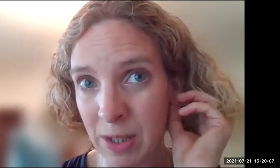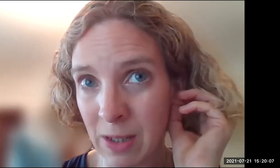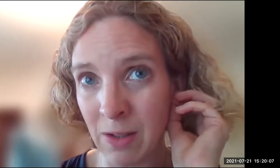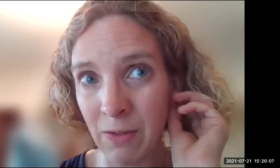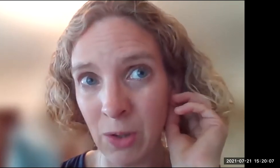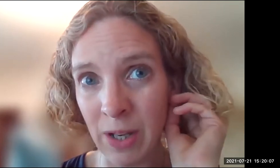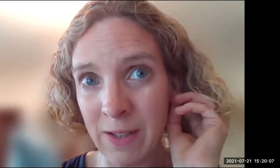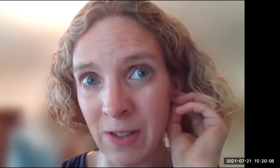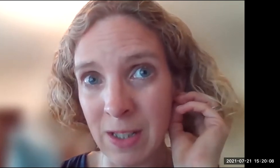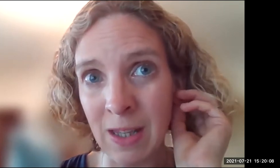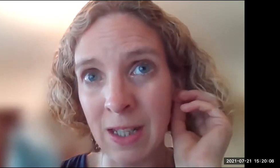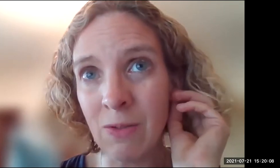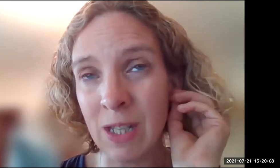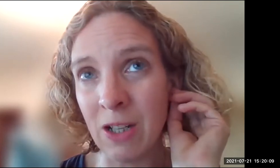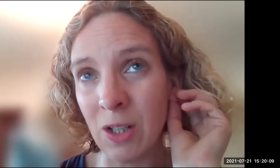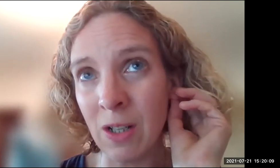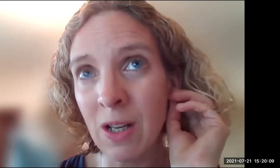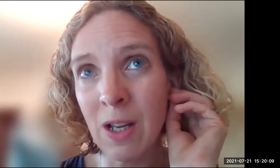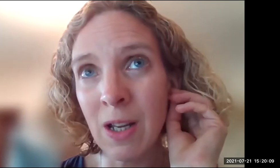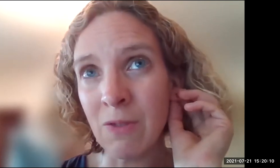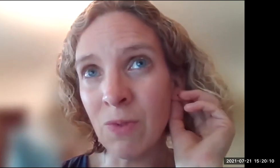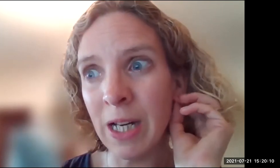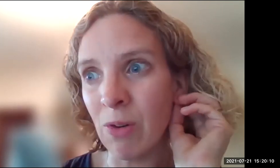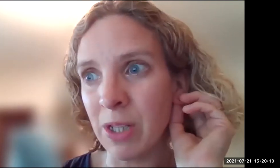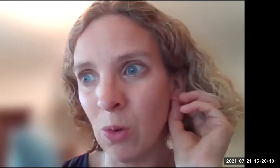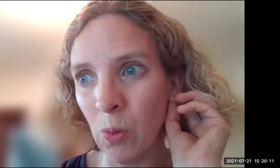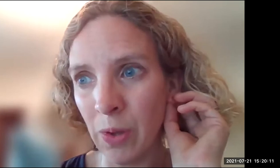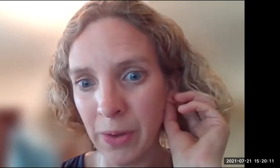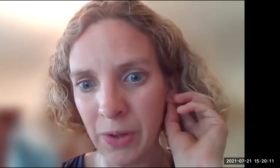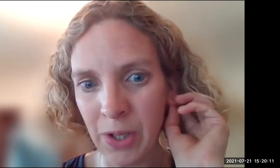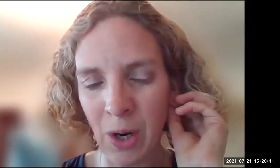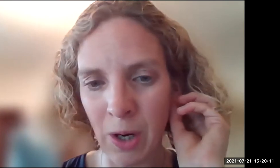think really importantly, I think as Daniela highlighted